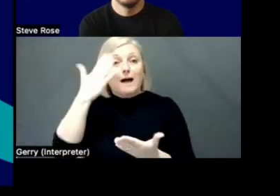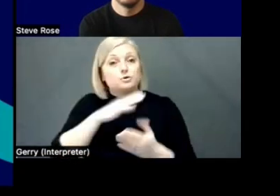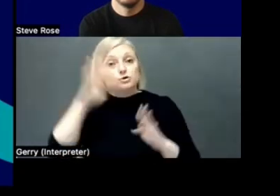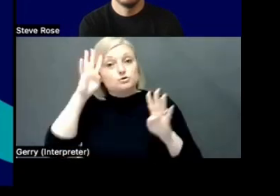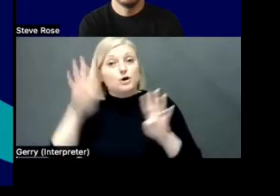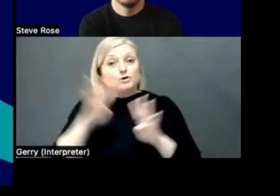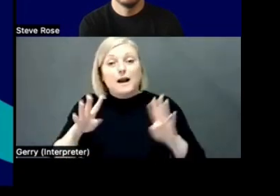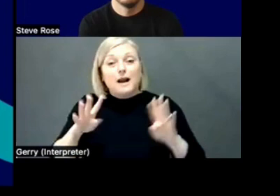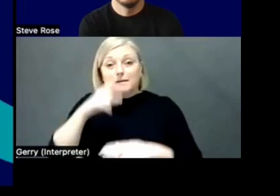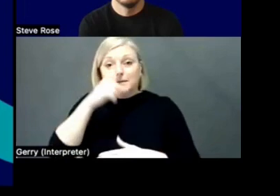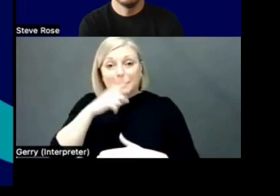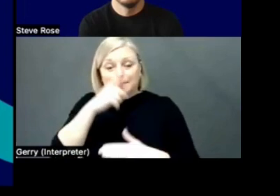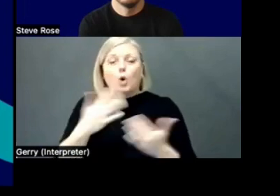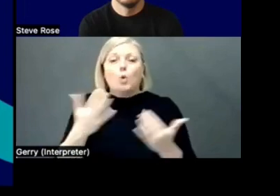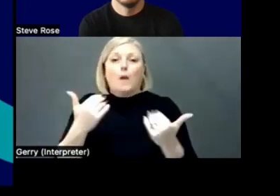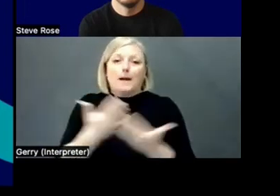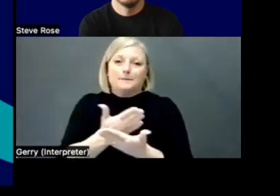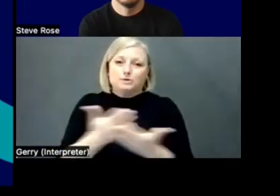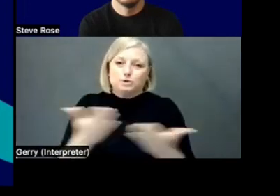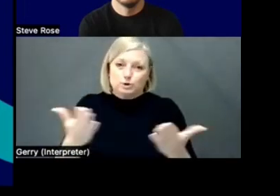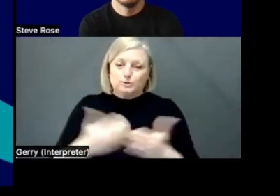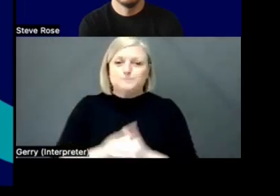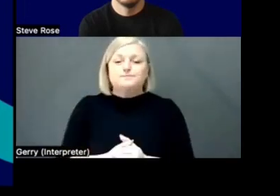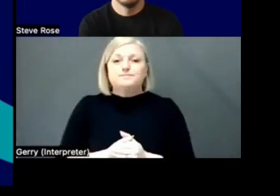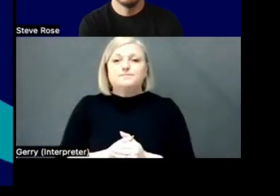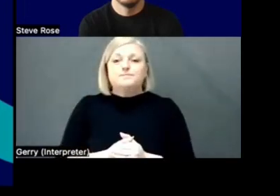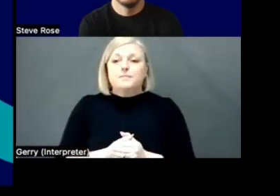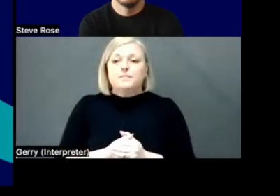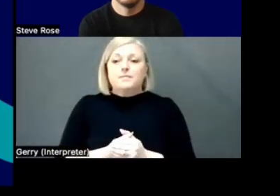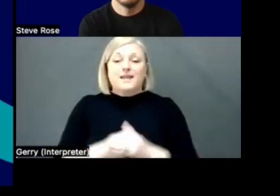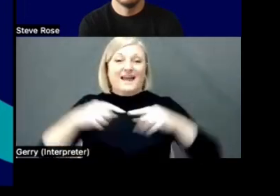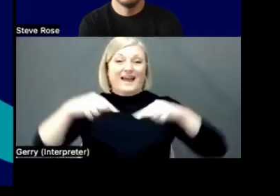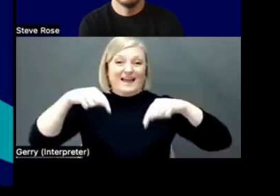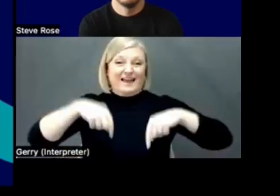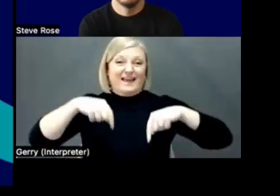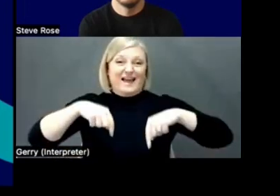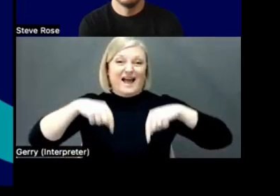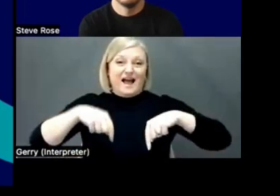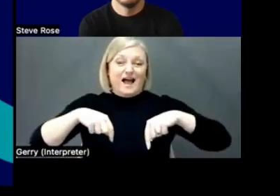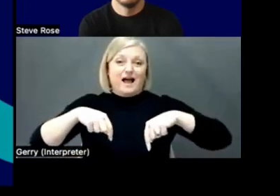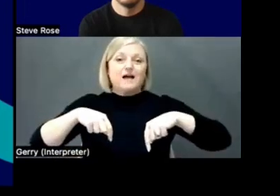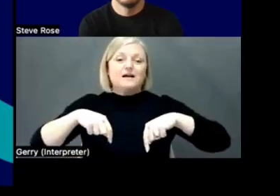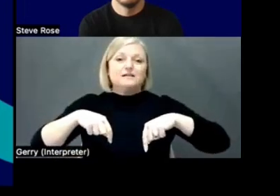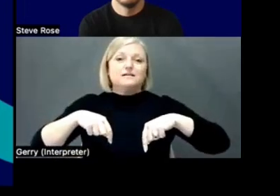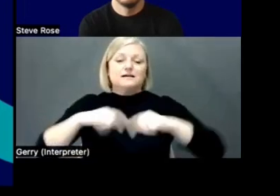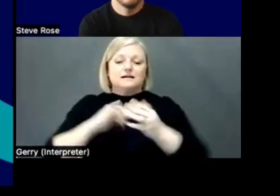On Kulin nation at the moment, it's the season of 'Poorneet.' It's tadpole season.